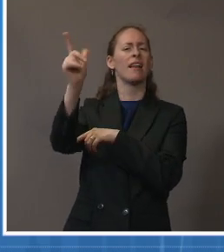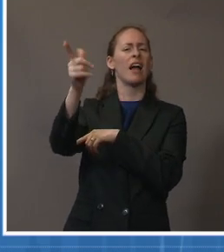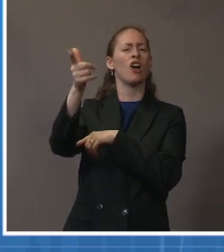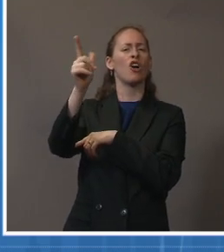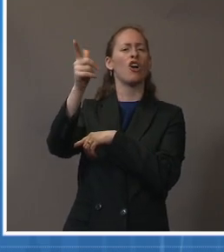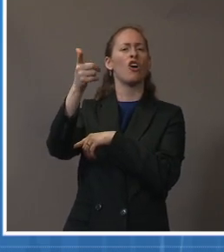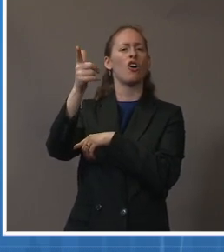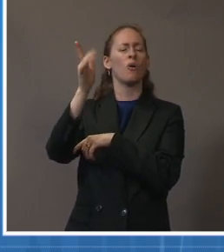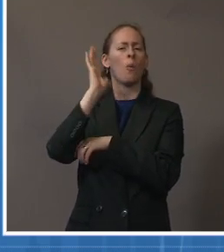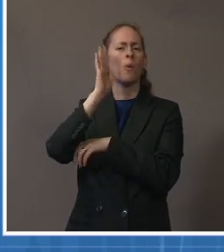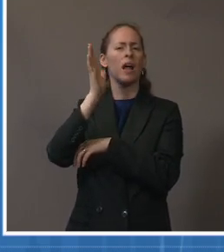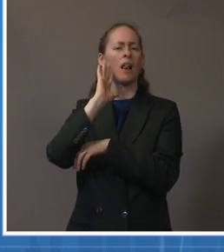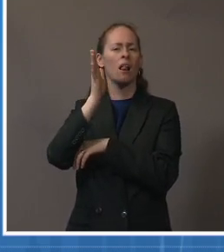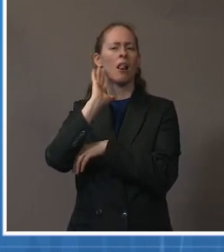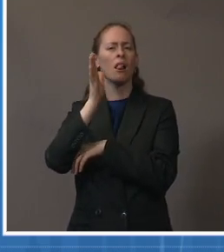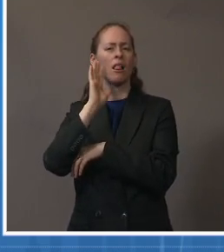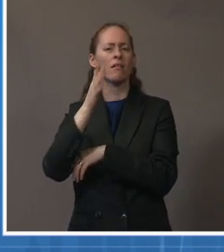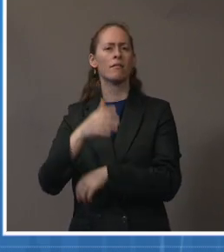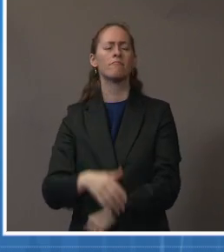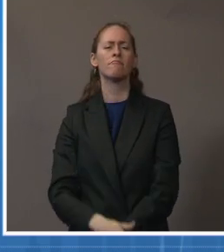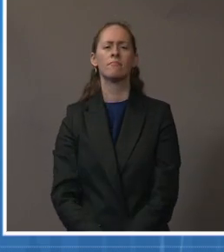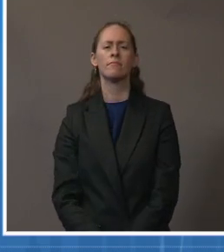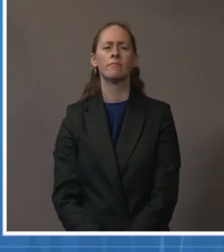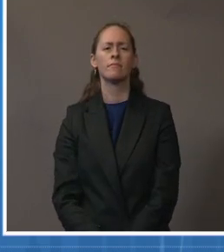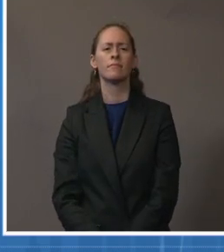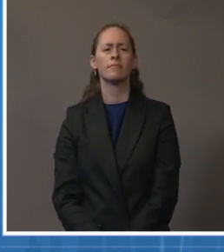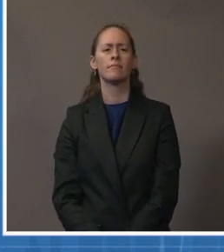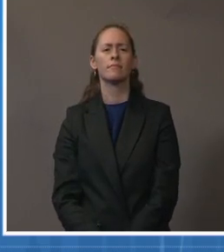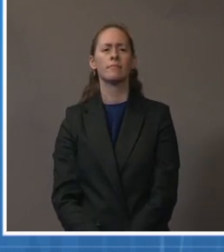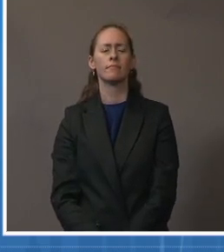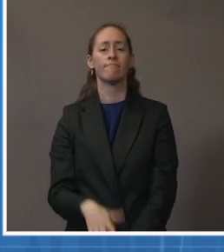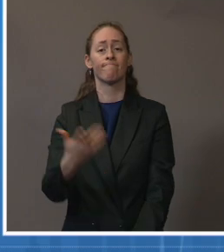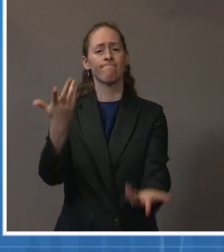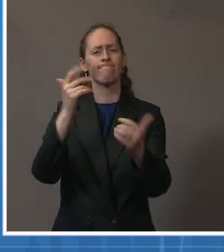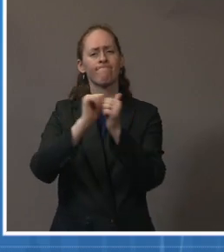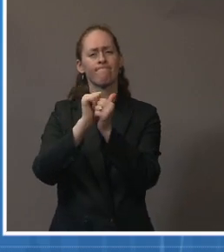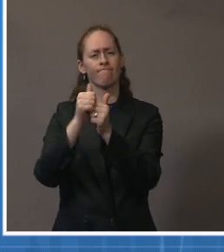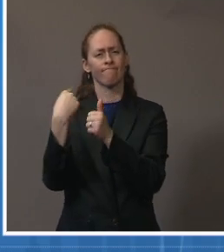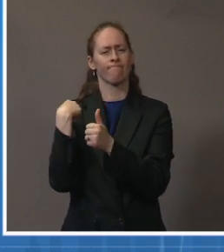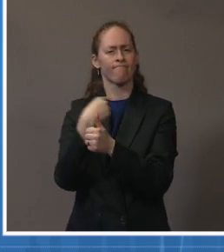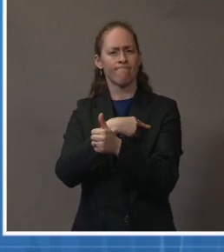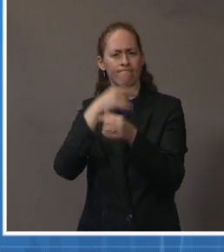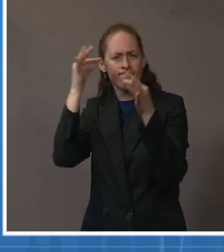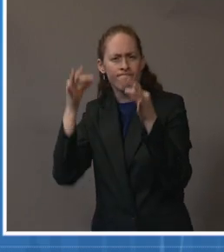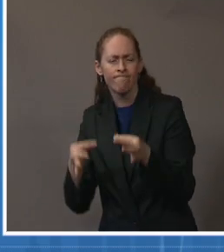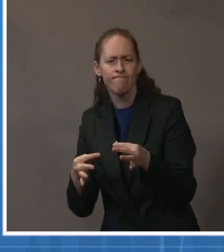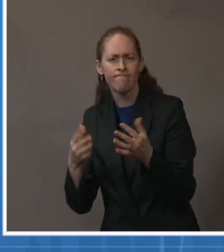The judgment we make about where those go is a combination of where there are specific urgent situations